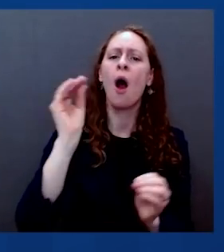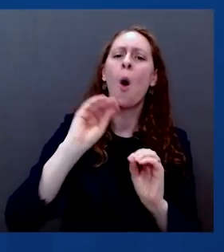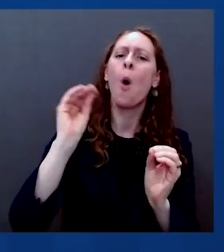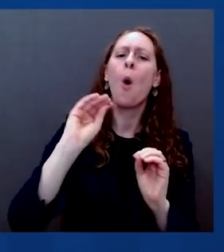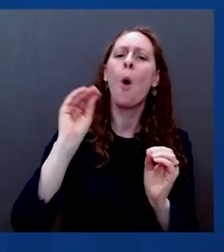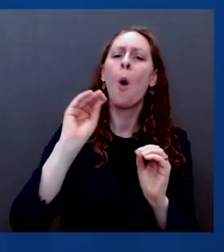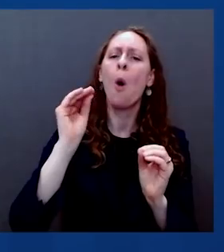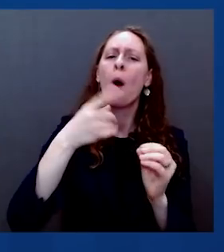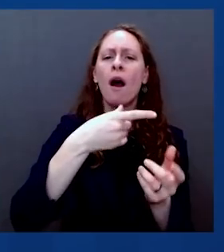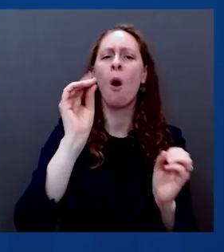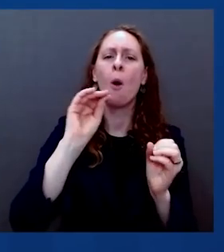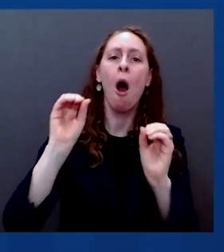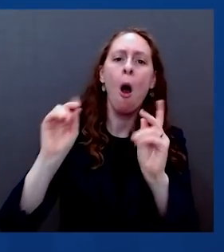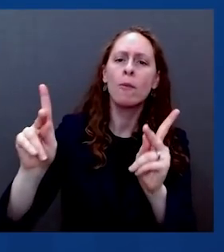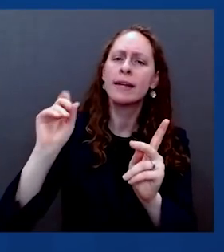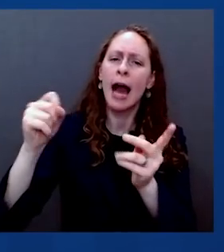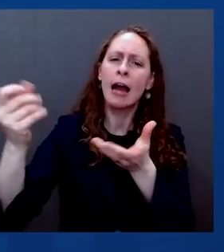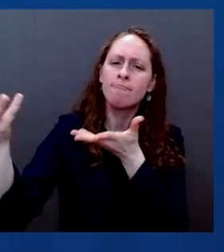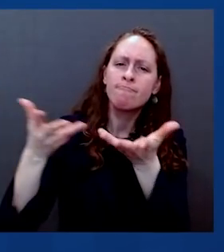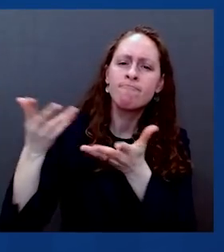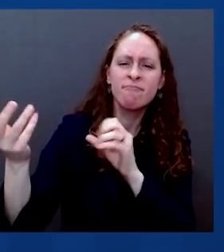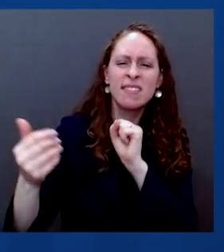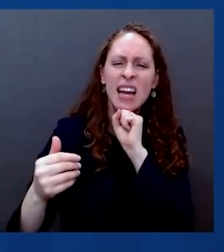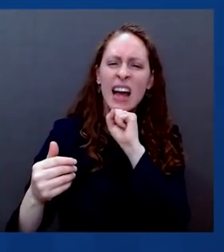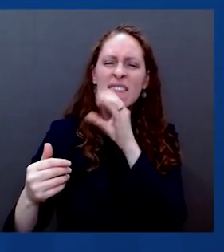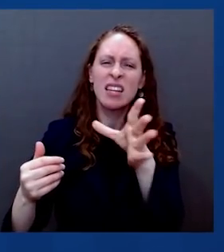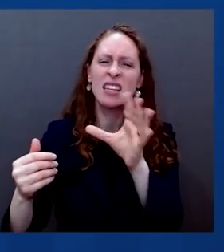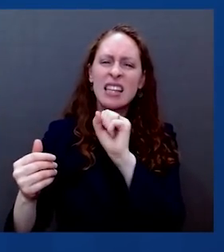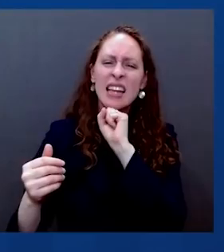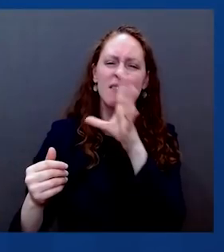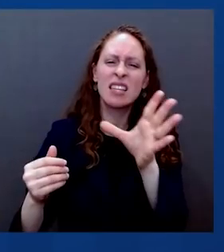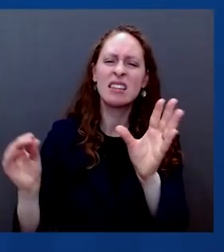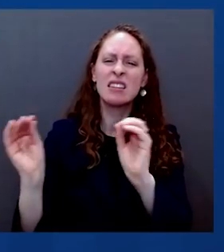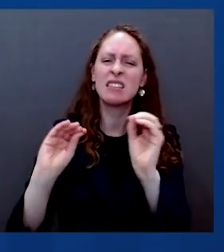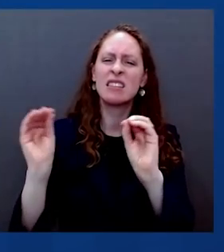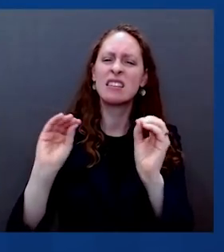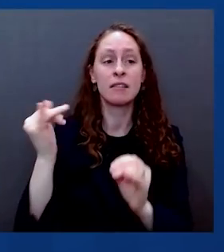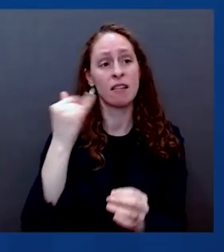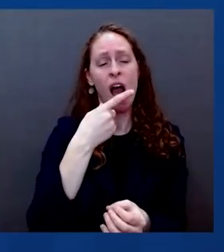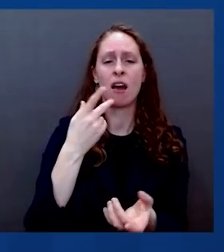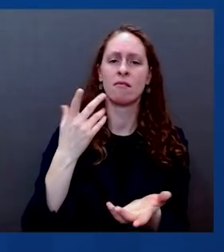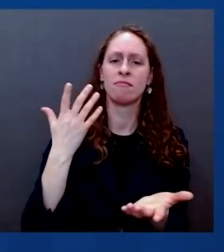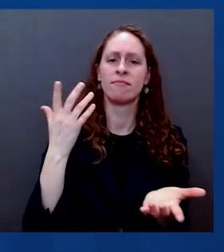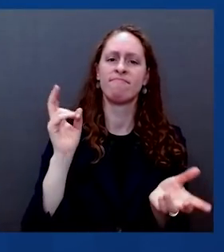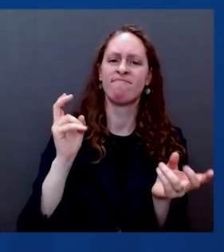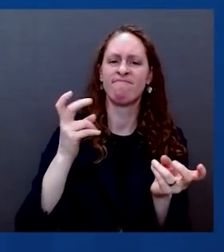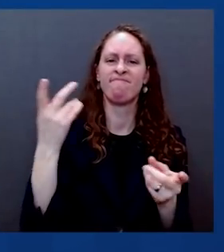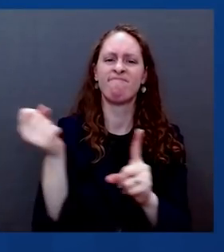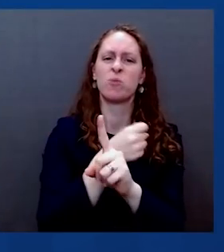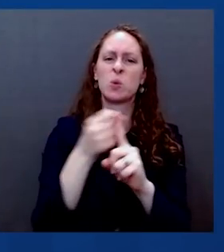While the state legislatures' assault on voting rights is simple -- all you need in your House and Senate is a pure majority --